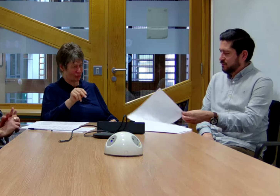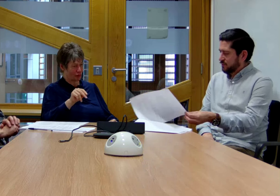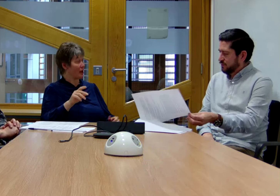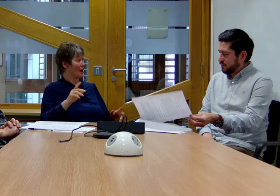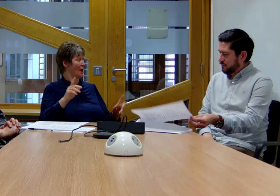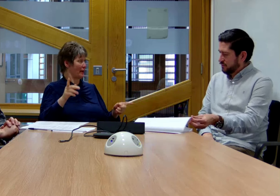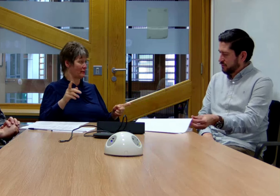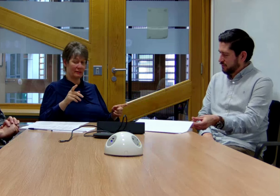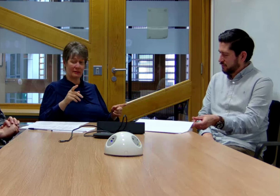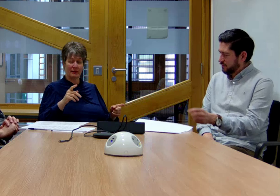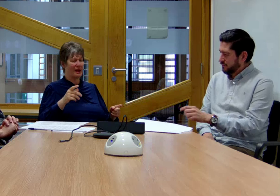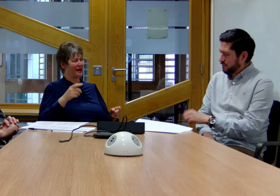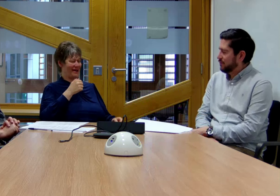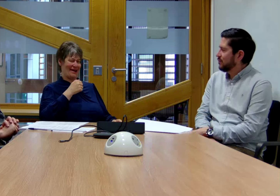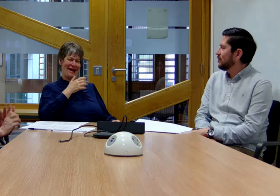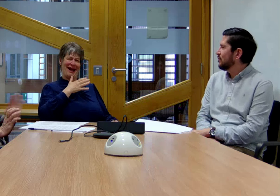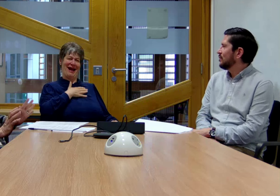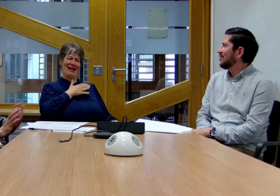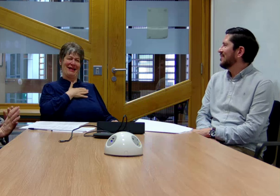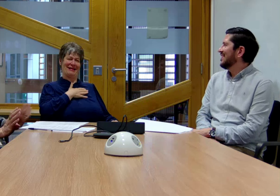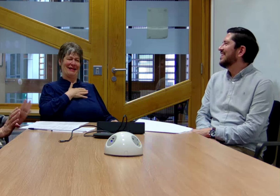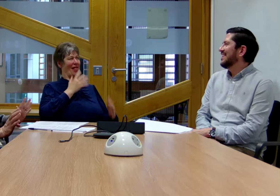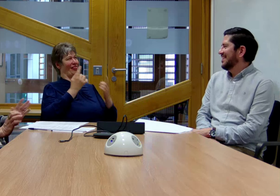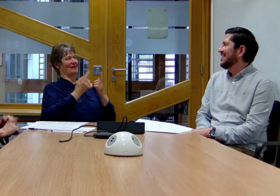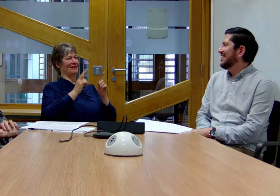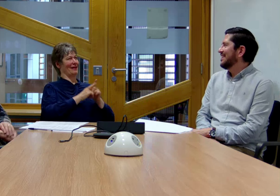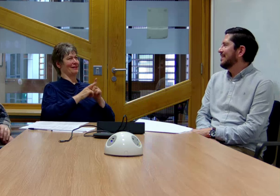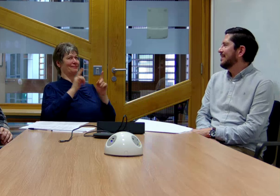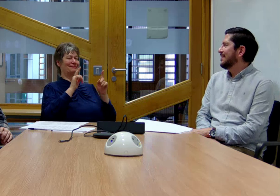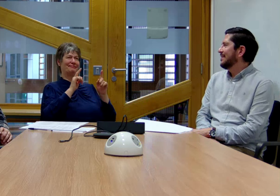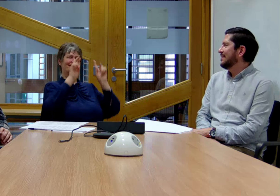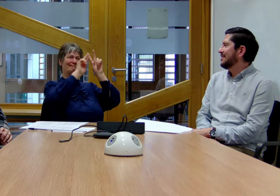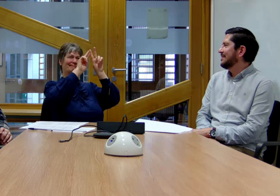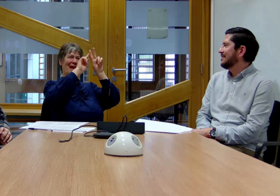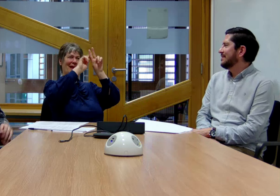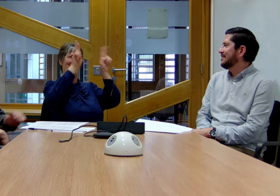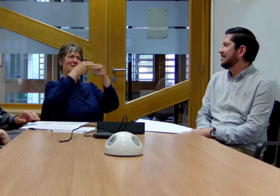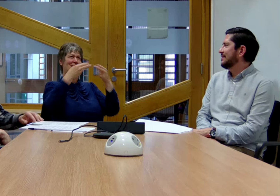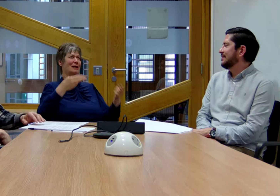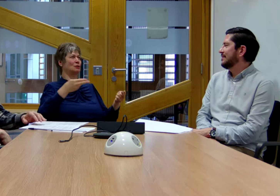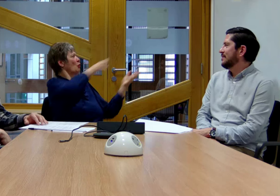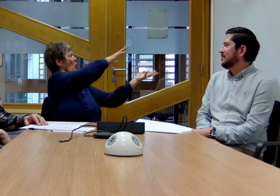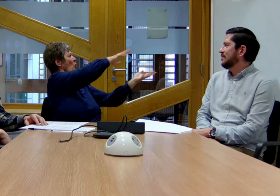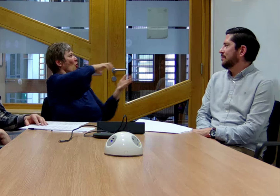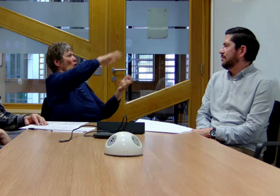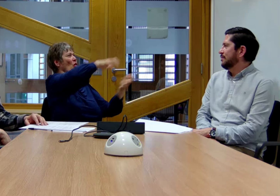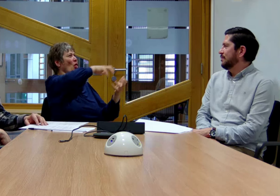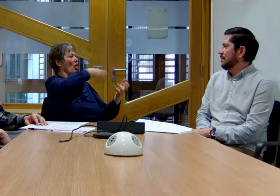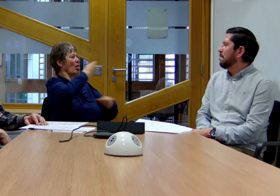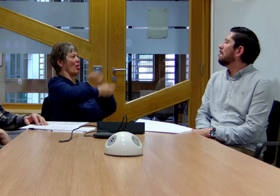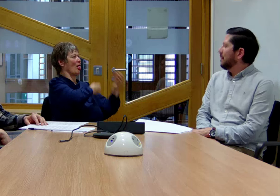What I really like is when things in expressions, international expressions have got their own